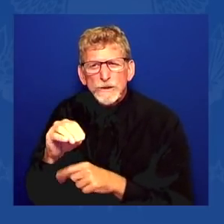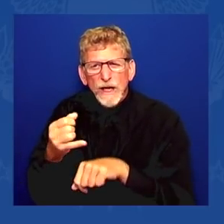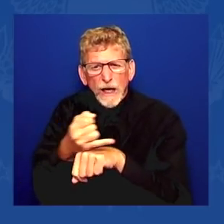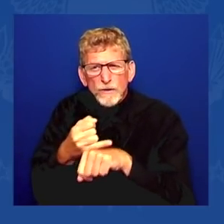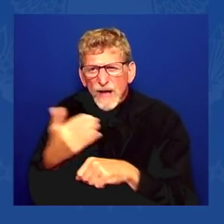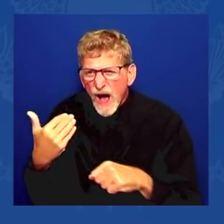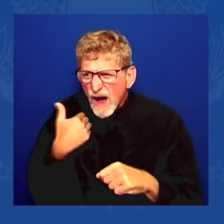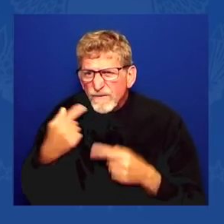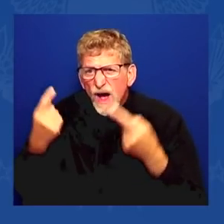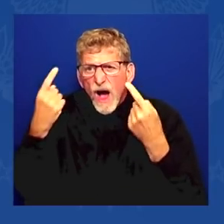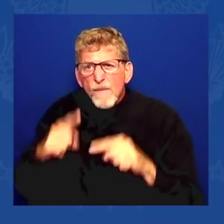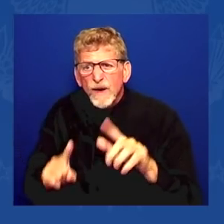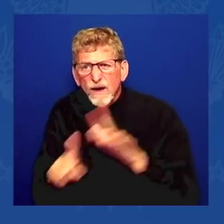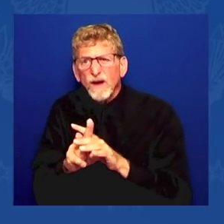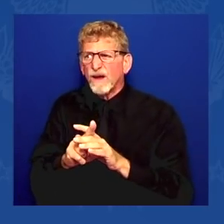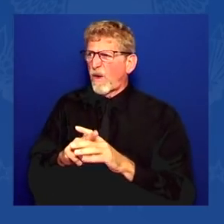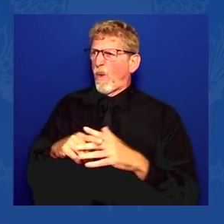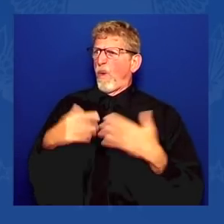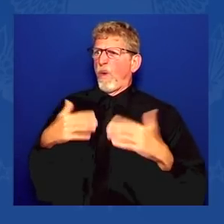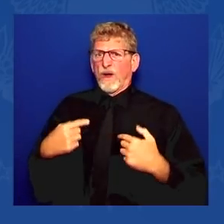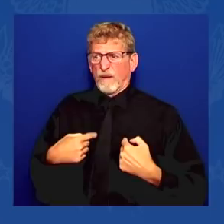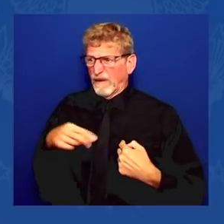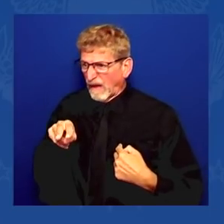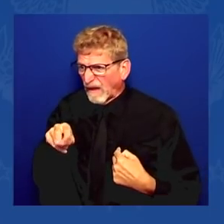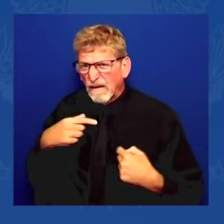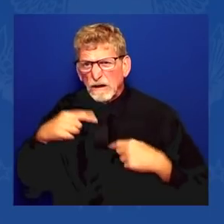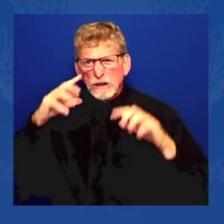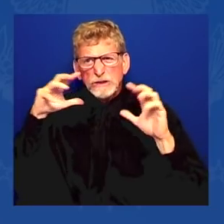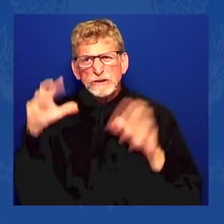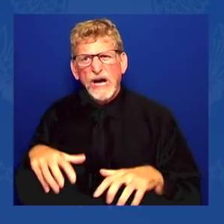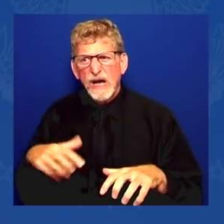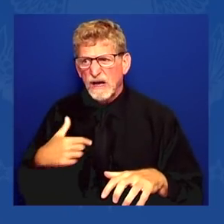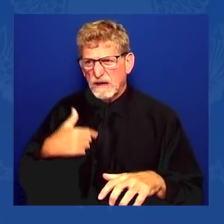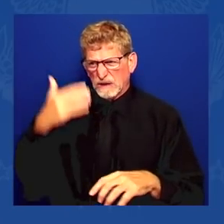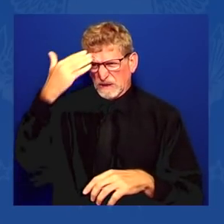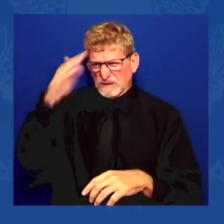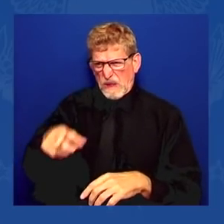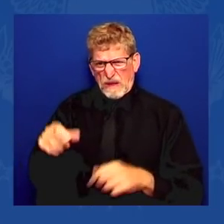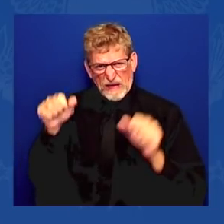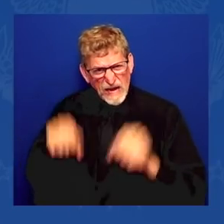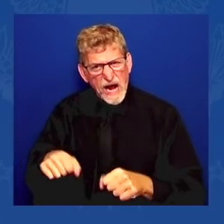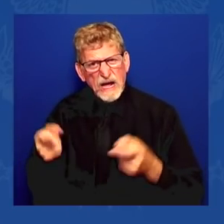I was unaware they could pull that off. These are so called "rent-a-bank" schemes.